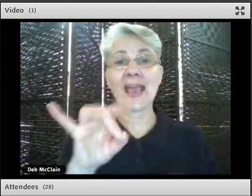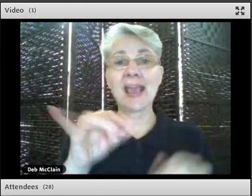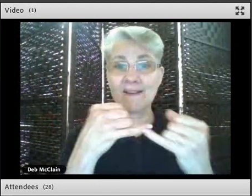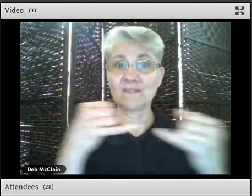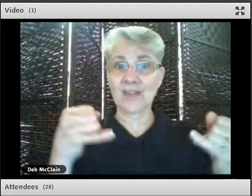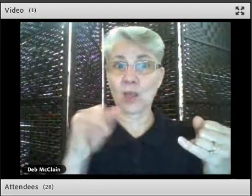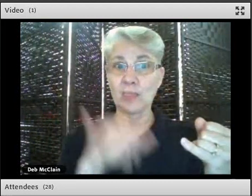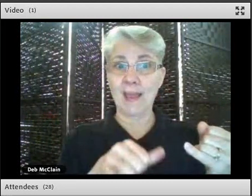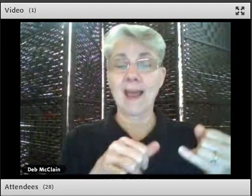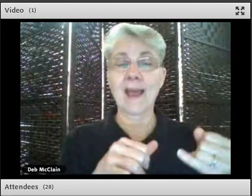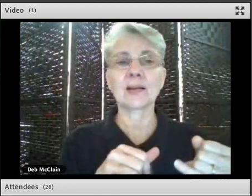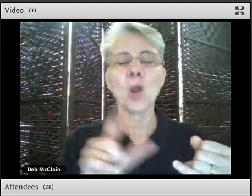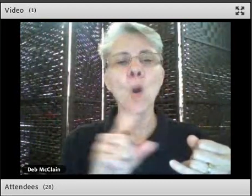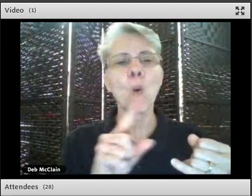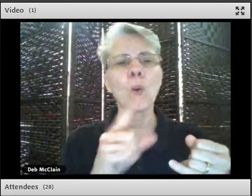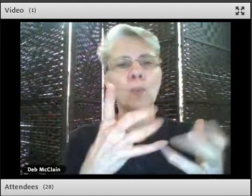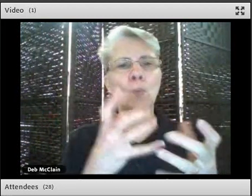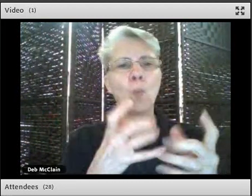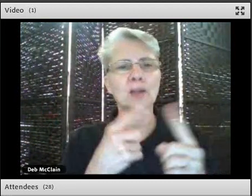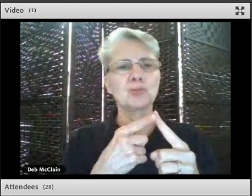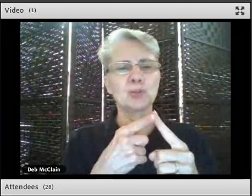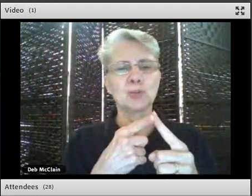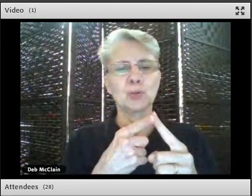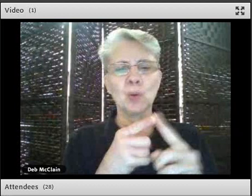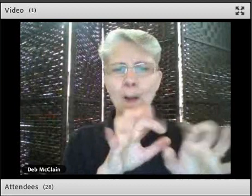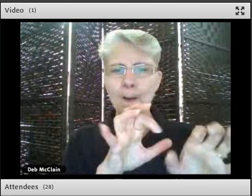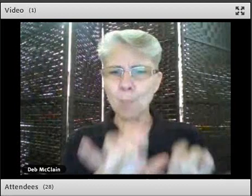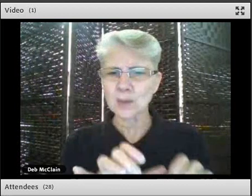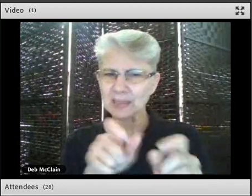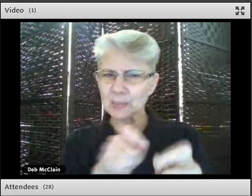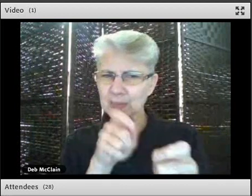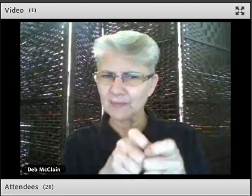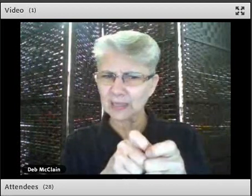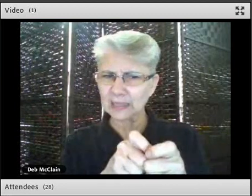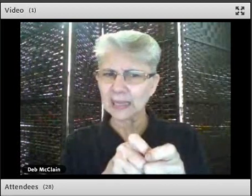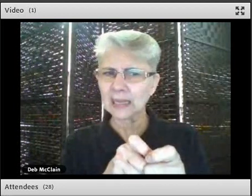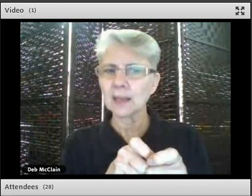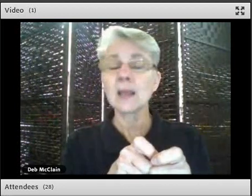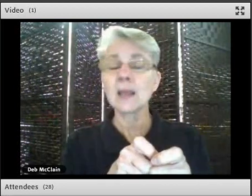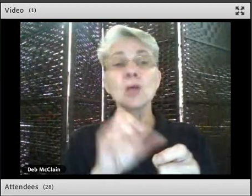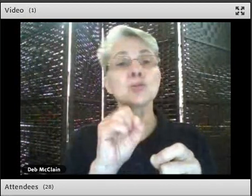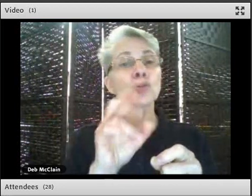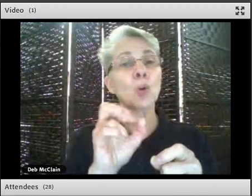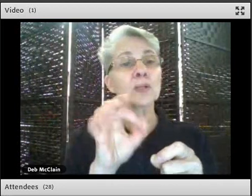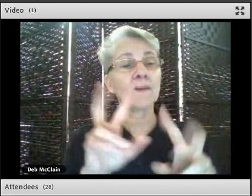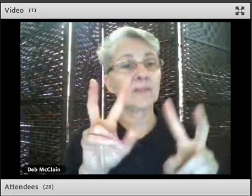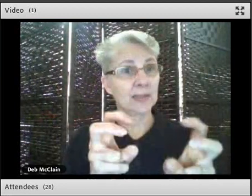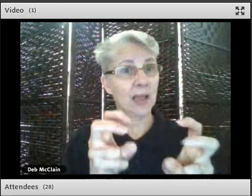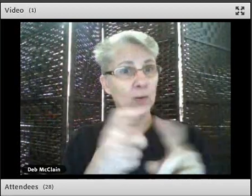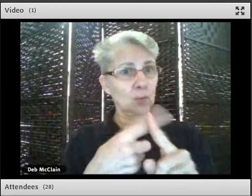is coming from a specific place and the 588 identifies that information.